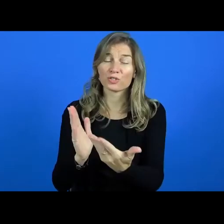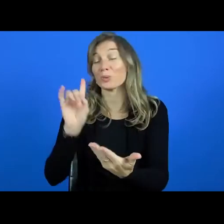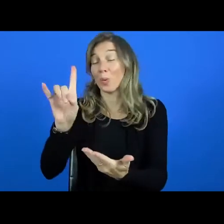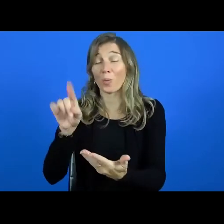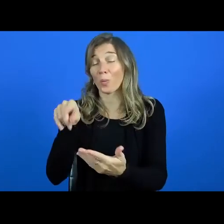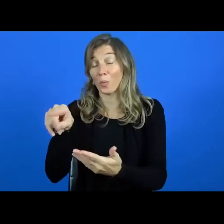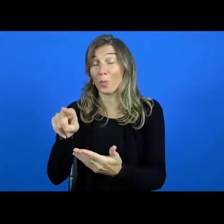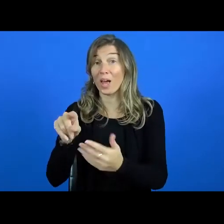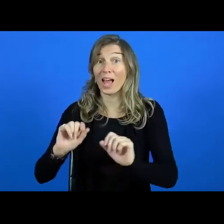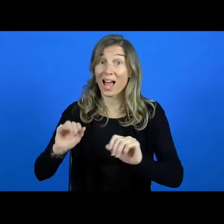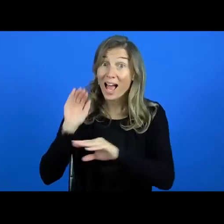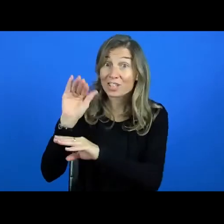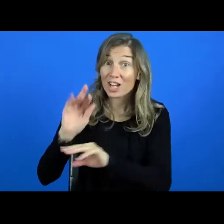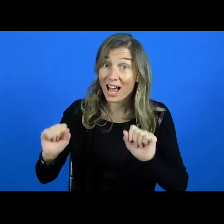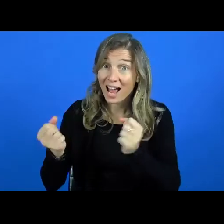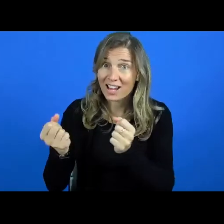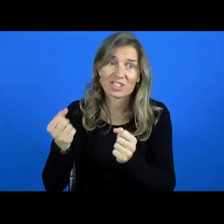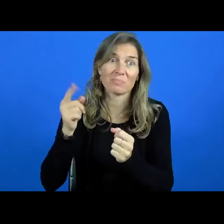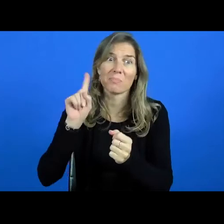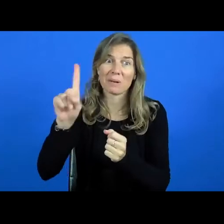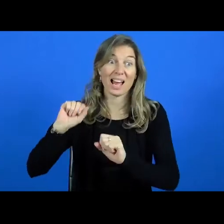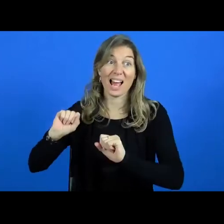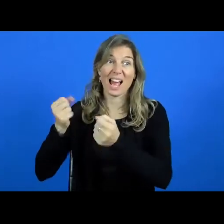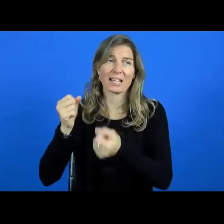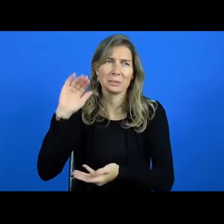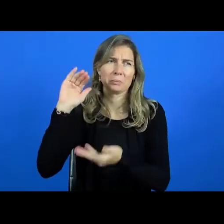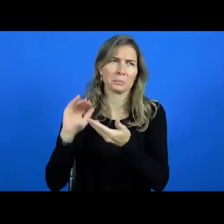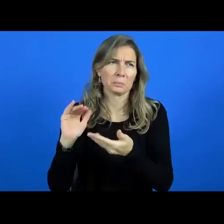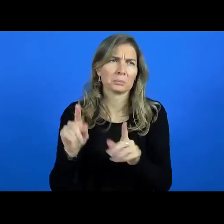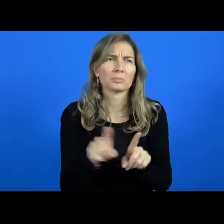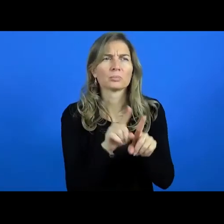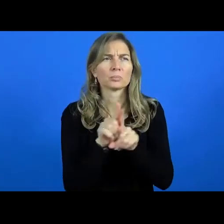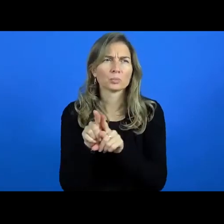Complaints about OLAF, not many about European Parliament.